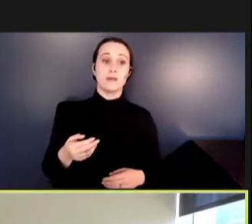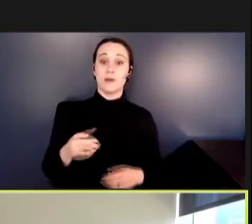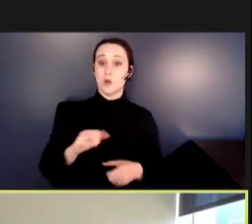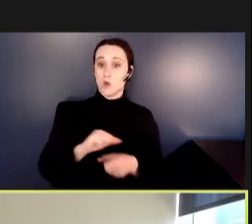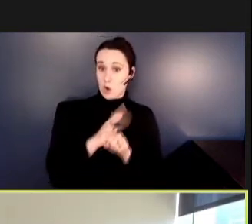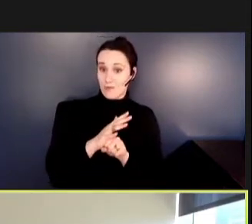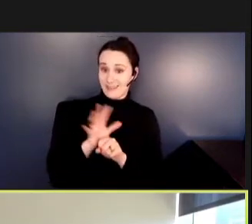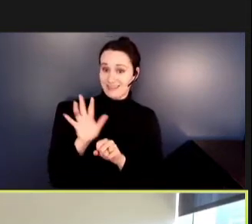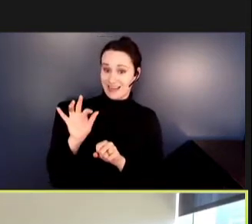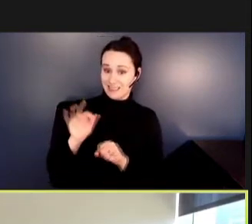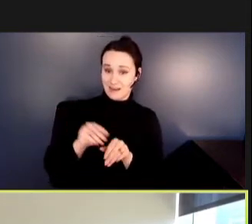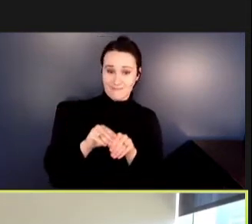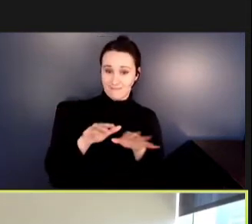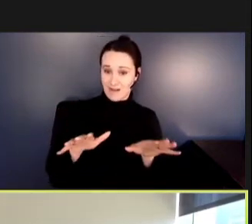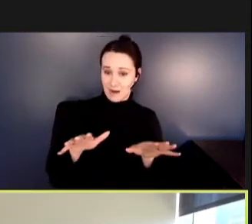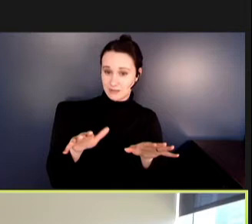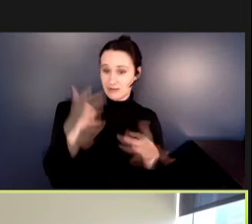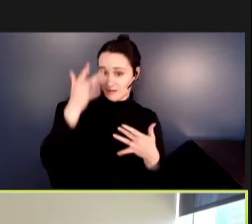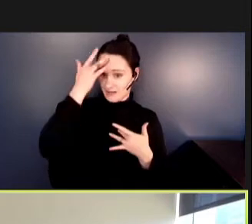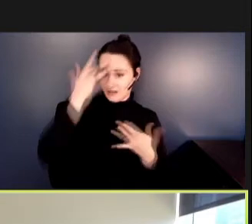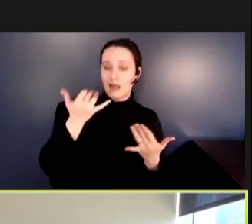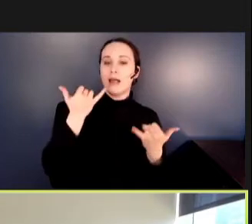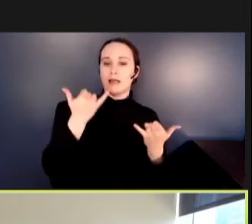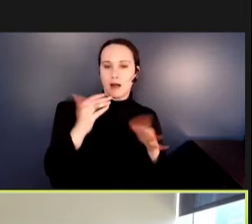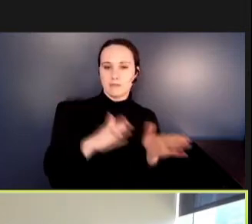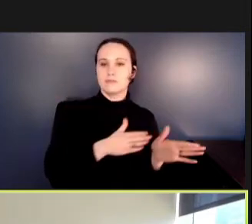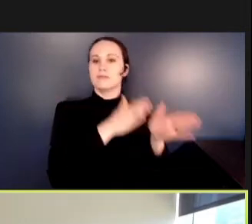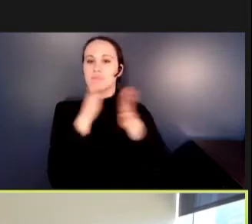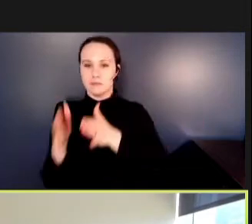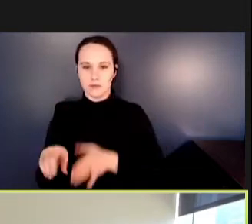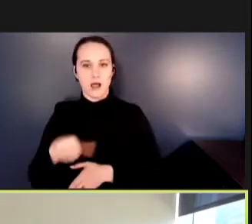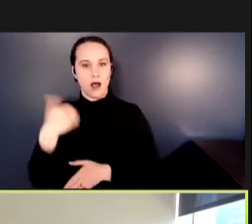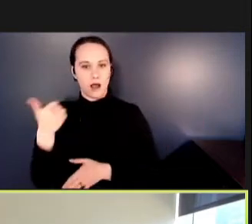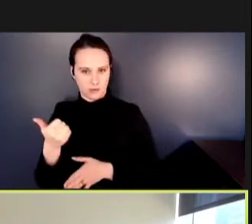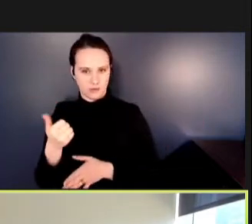we've also begun using this platform for many other viral families. Here I'm showing some